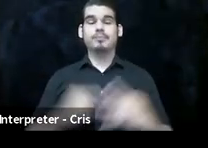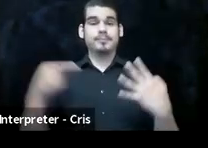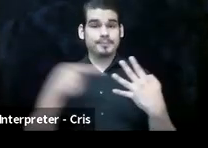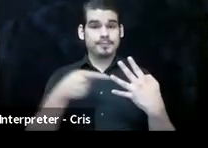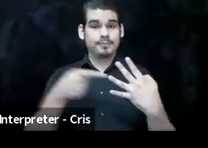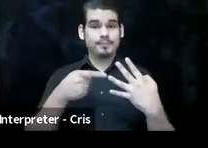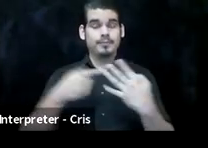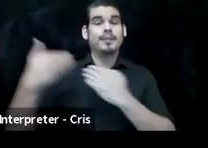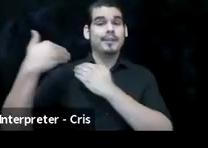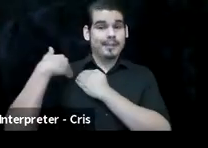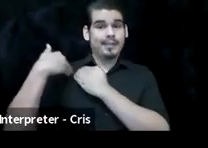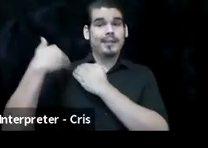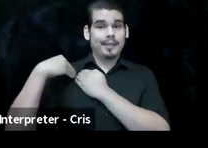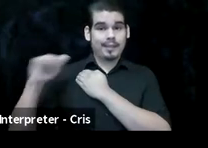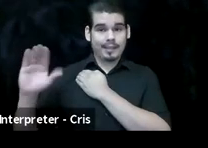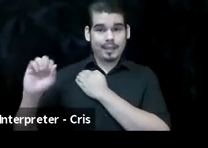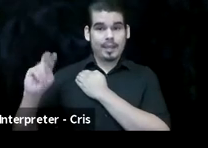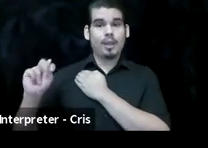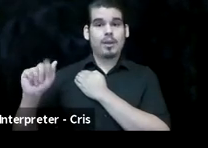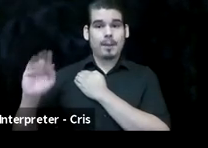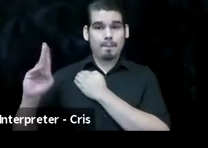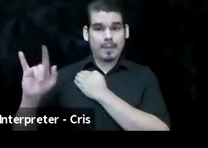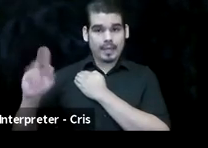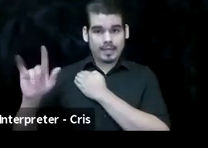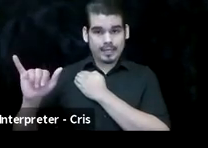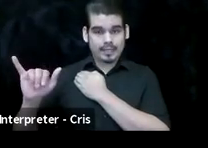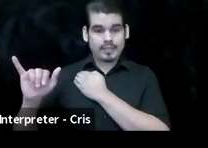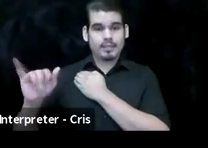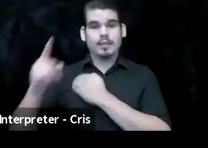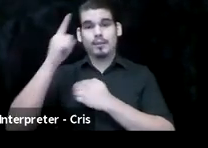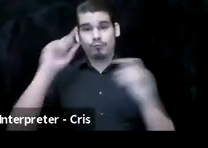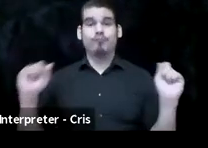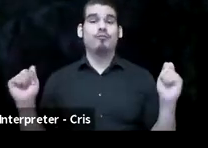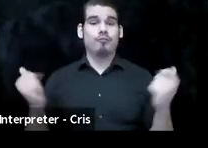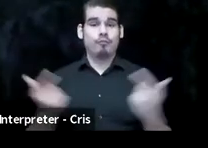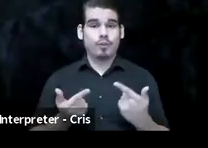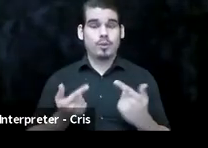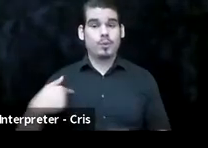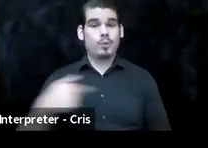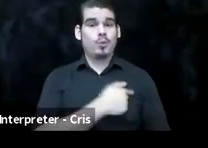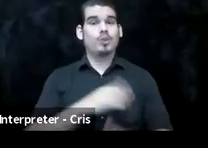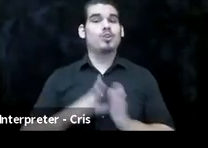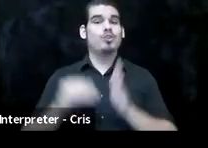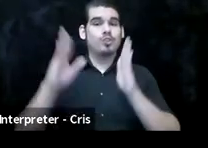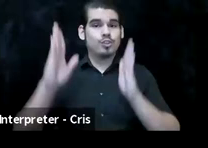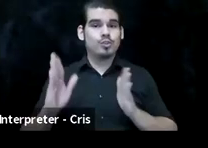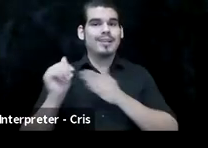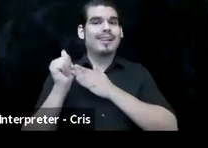RAD Region II: Hold each other accountable and the Community as a whole as once again we are student leaders, and we must hold each other accountable for our actions.